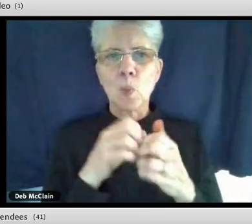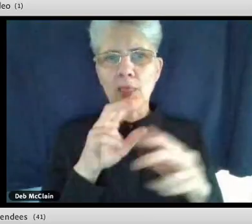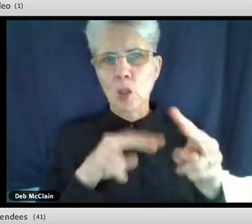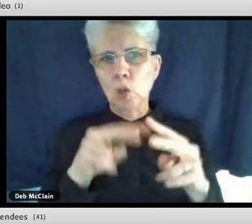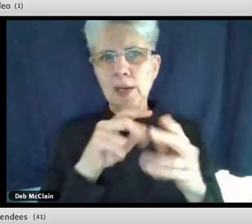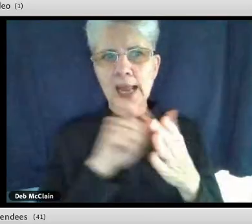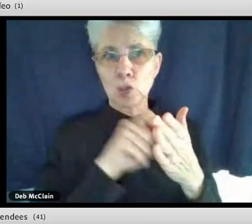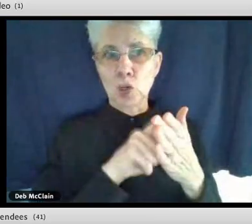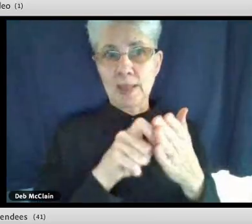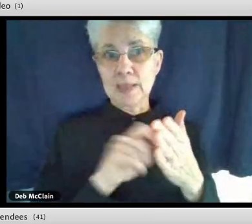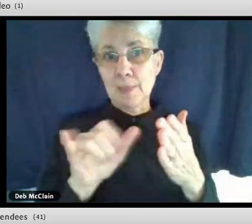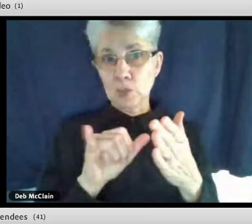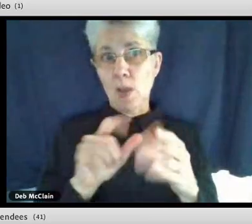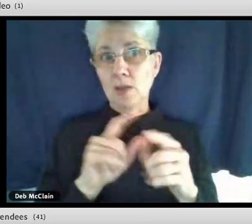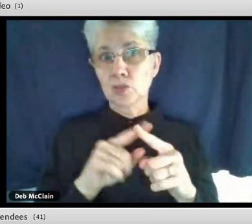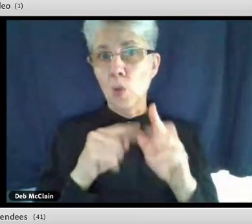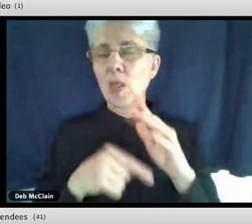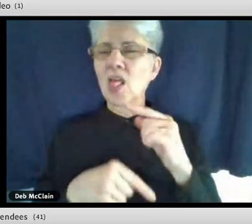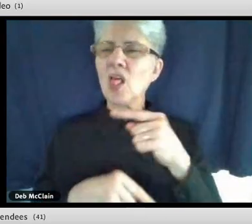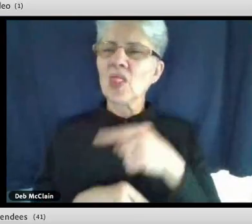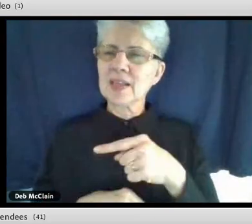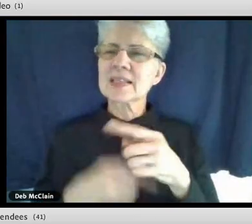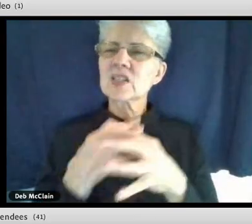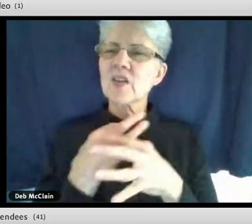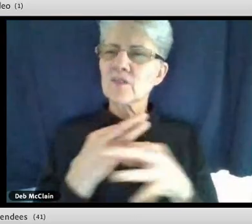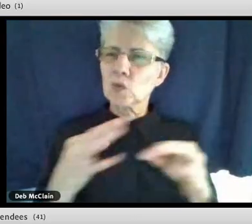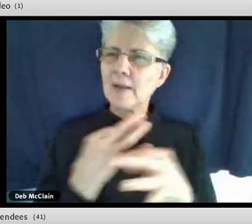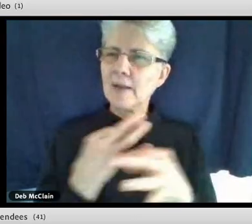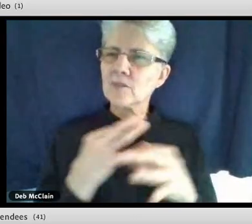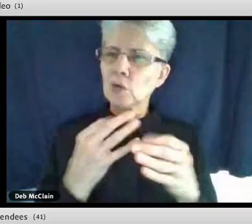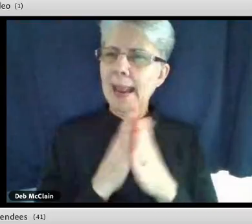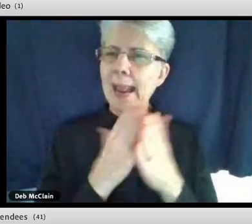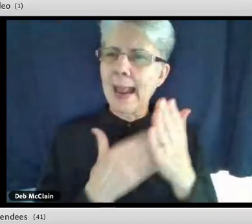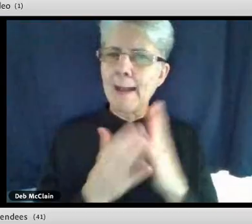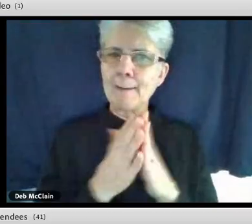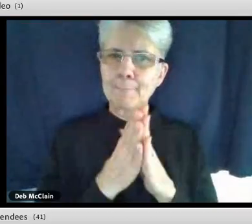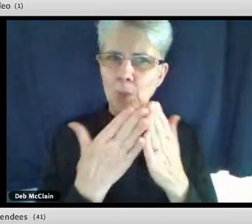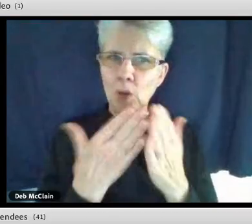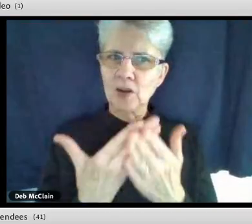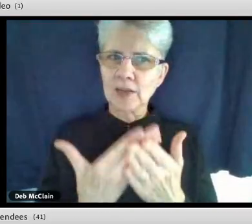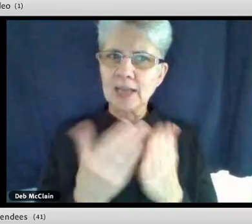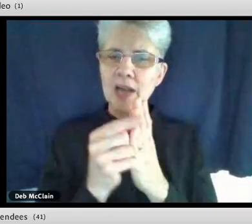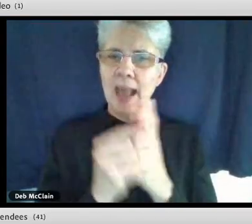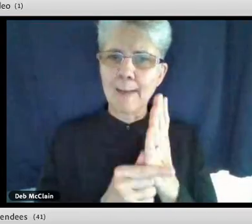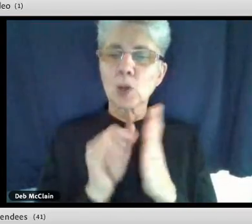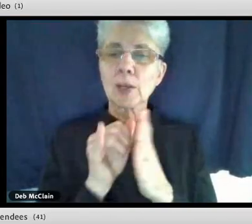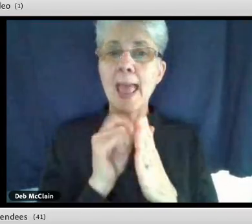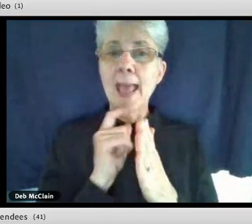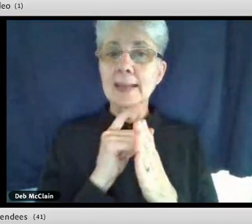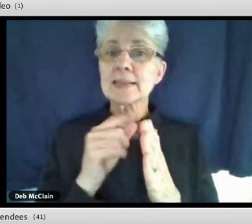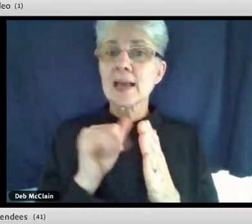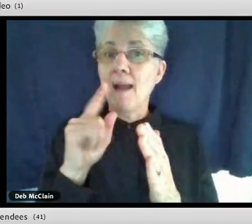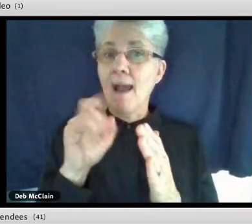I do a lot of things with looking at journalism as well, so this is free. It's a free handbook. It's called the "Verification Handbook,"